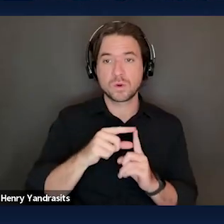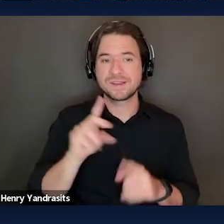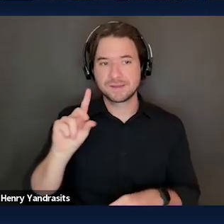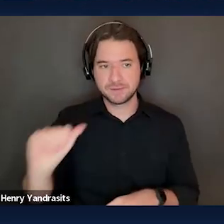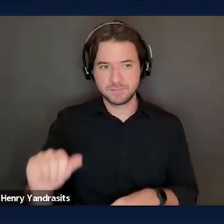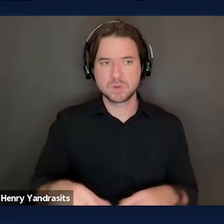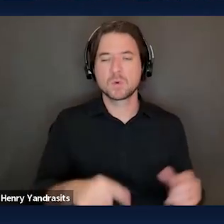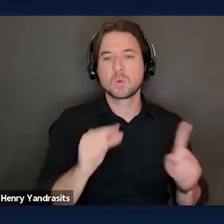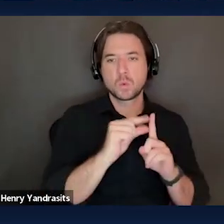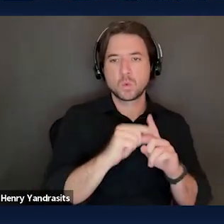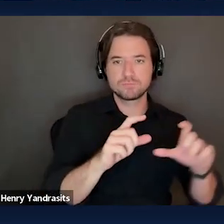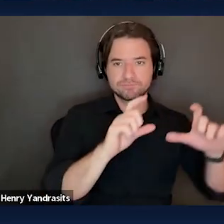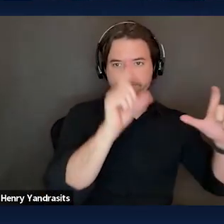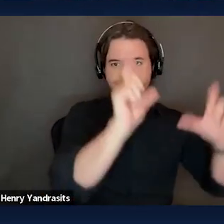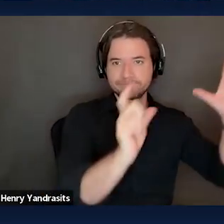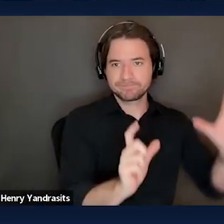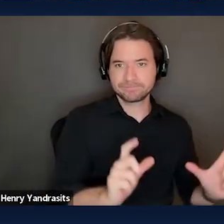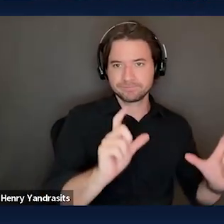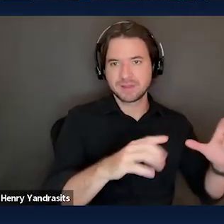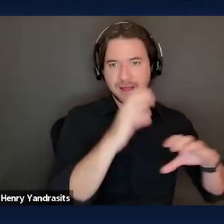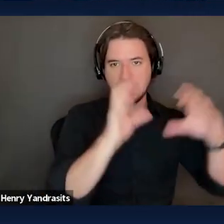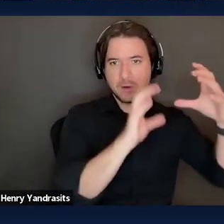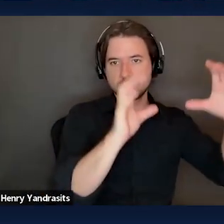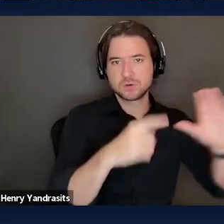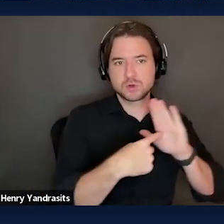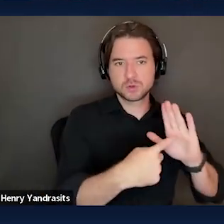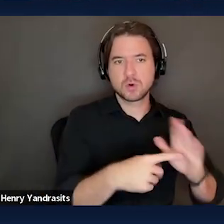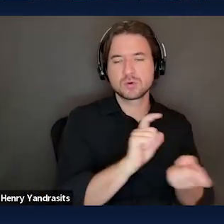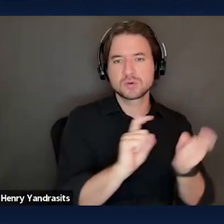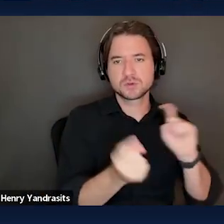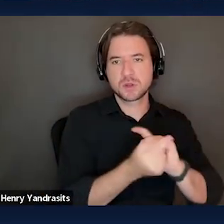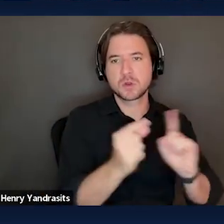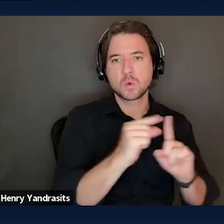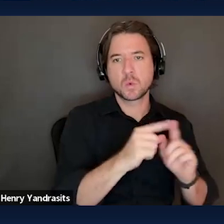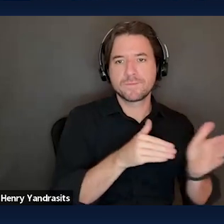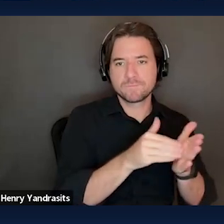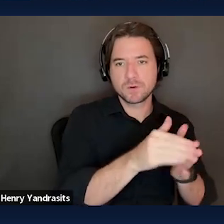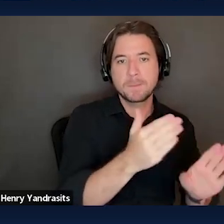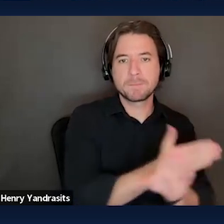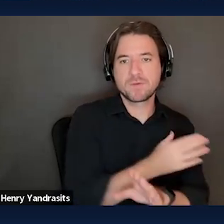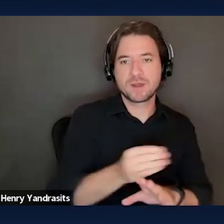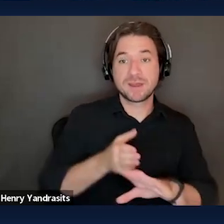The word clouds depicted here visualize that change in word frequencies before and after their IP experience.